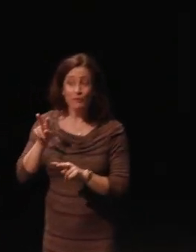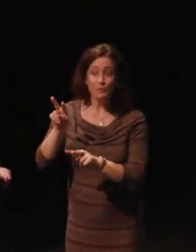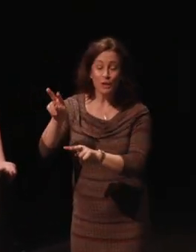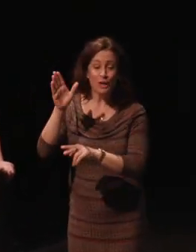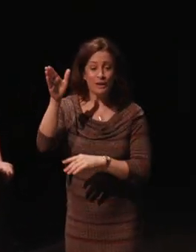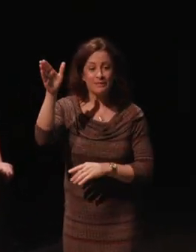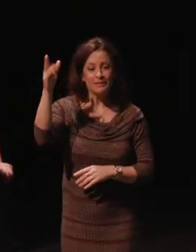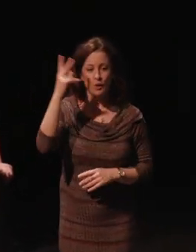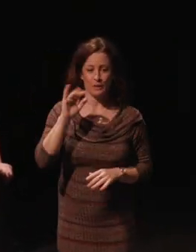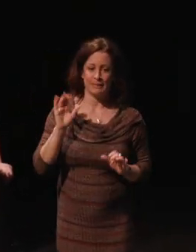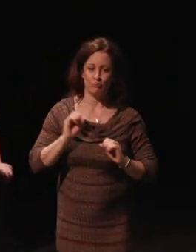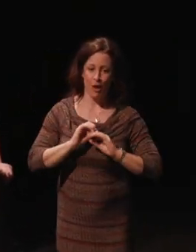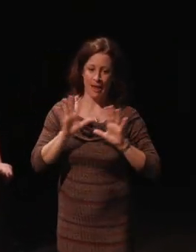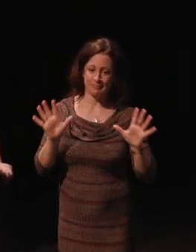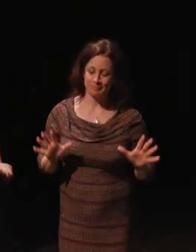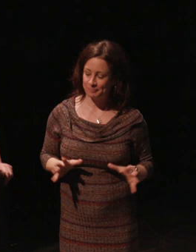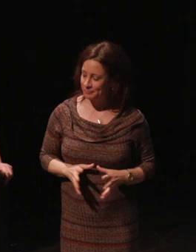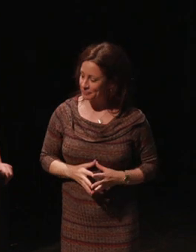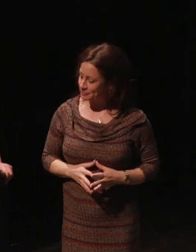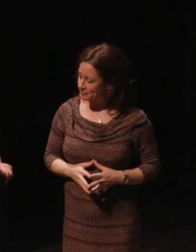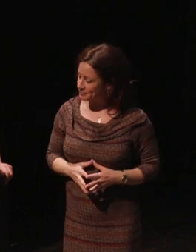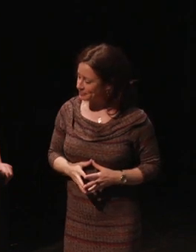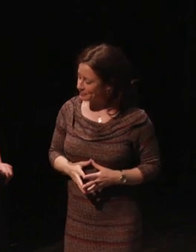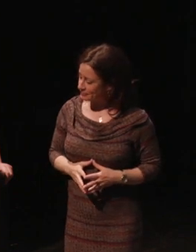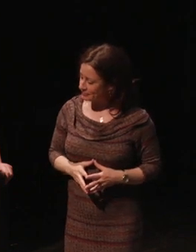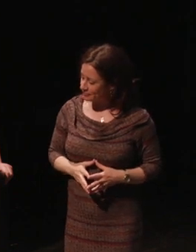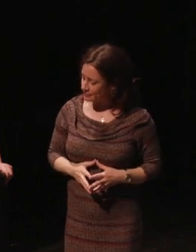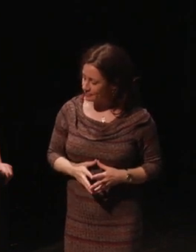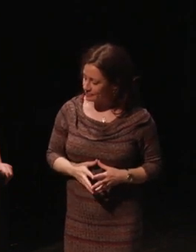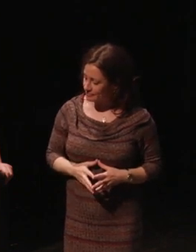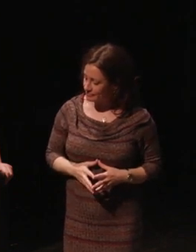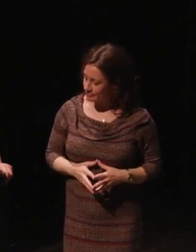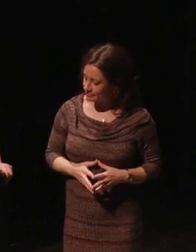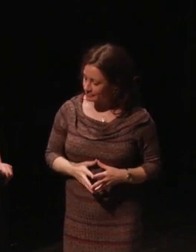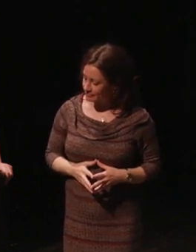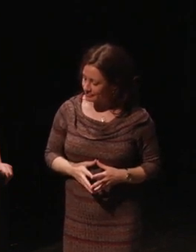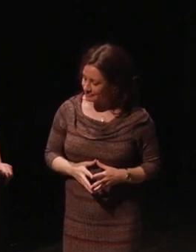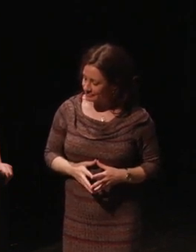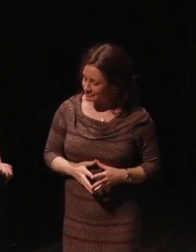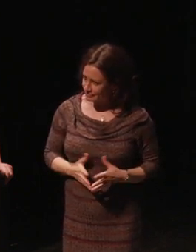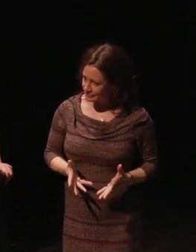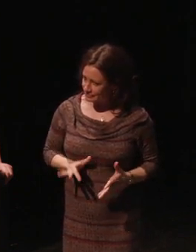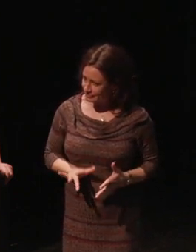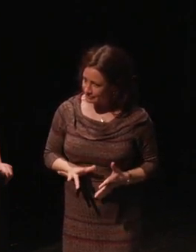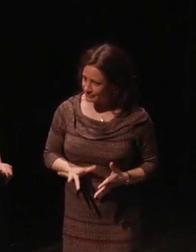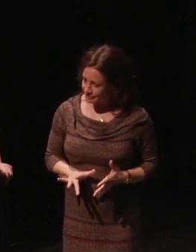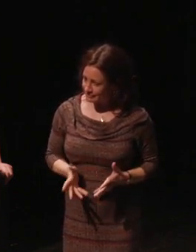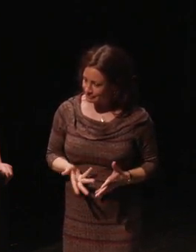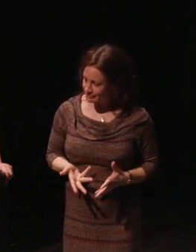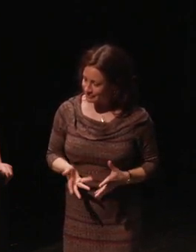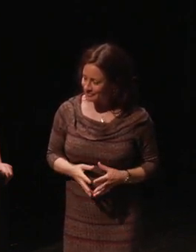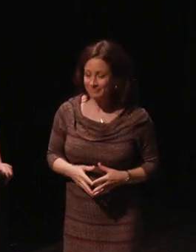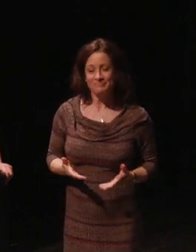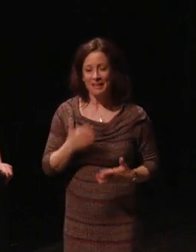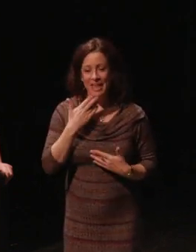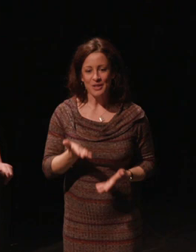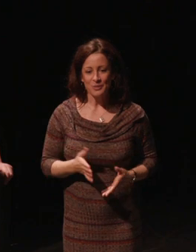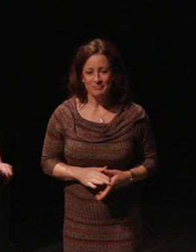Come on. Thank you.